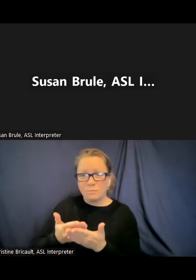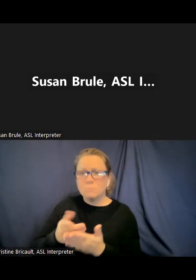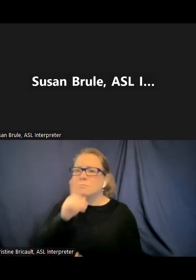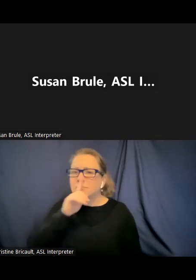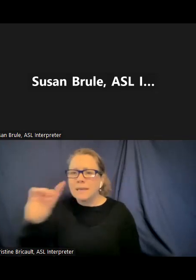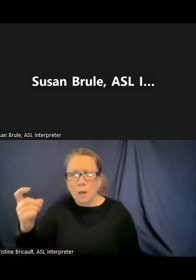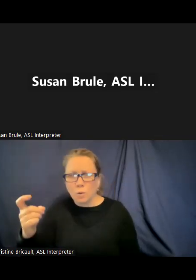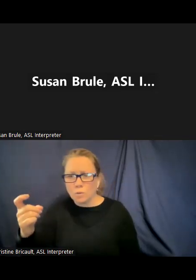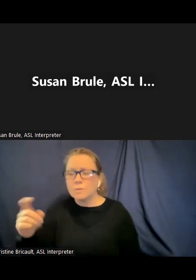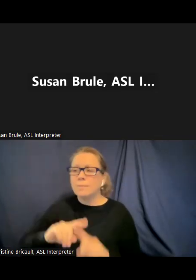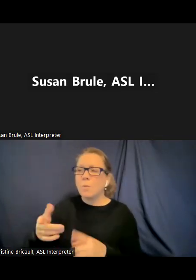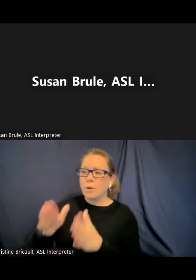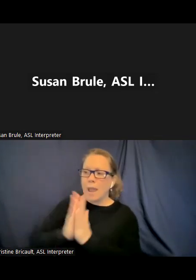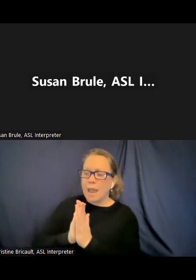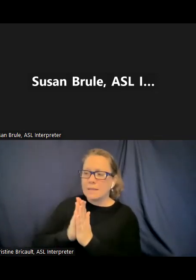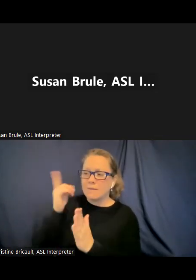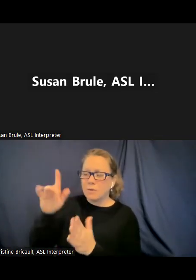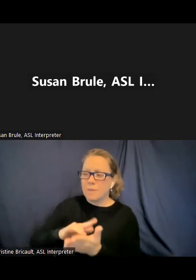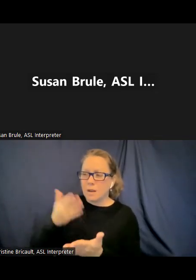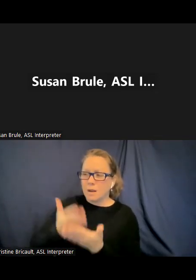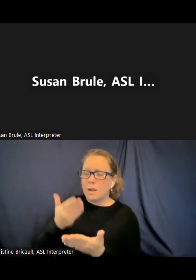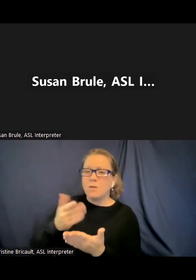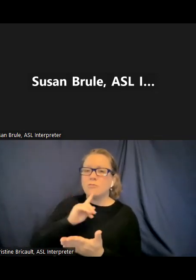You're looking for a confirmation from a